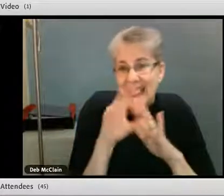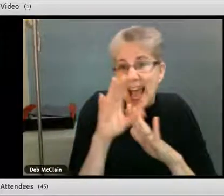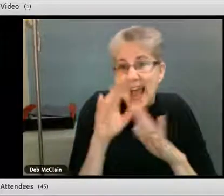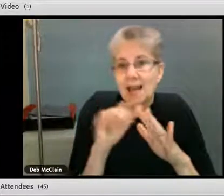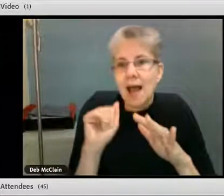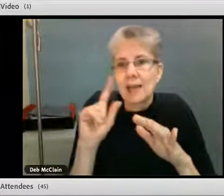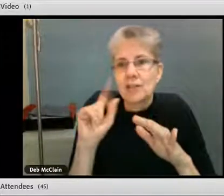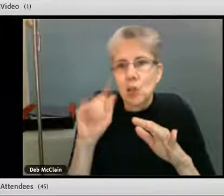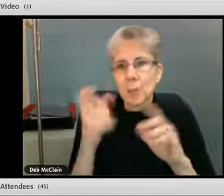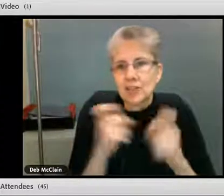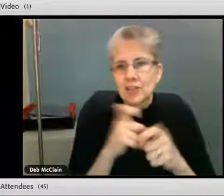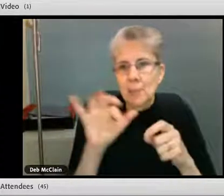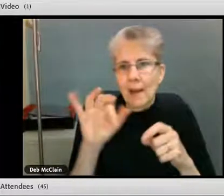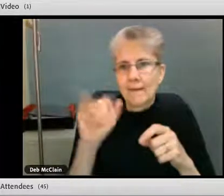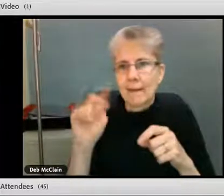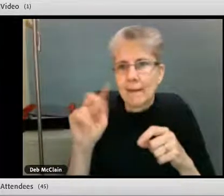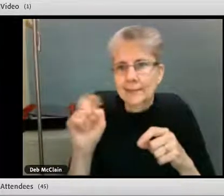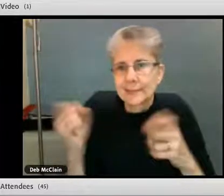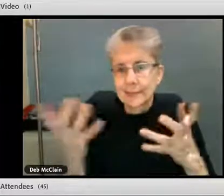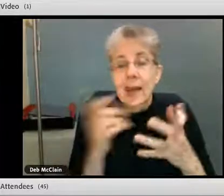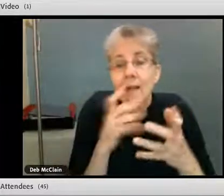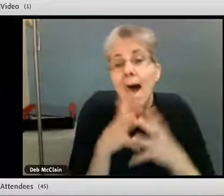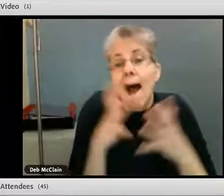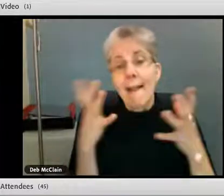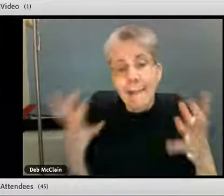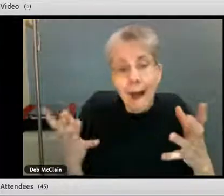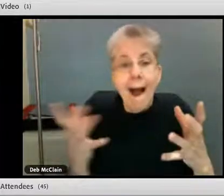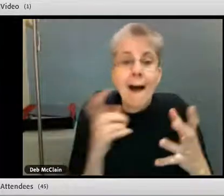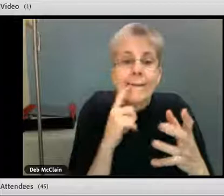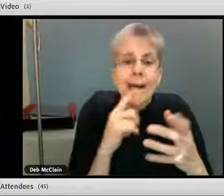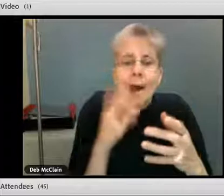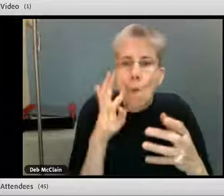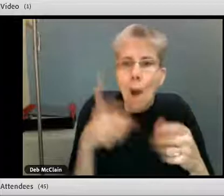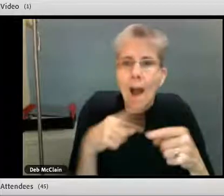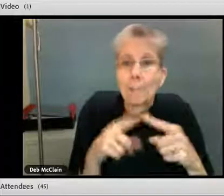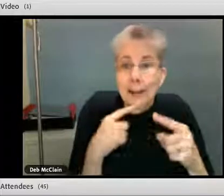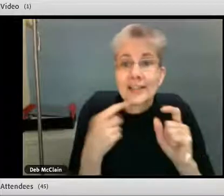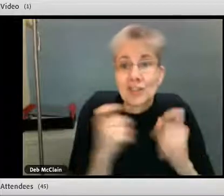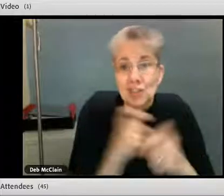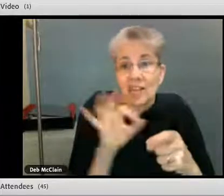Not hugely. It wasn't anything wild, but it did change the font.